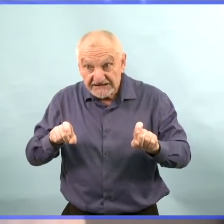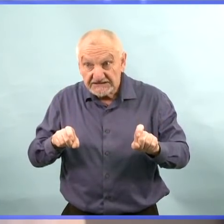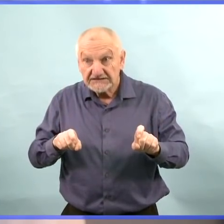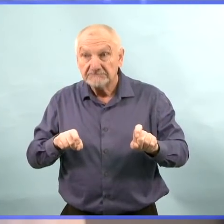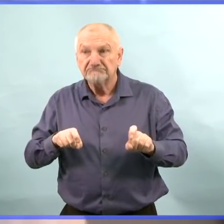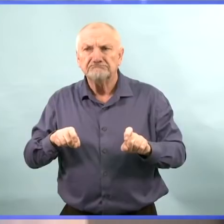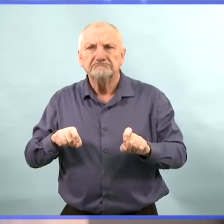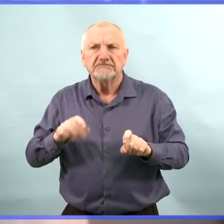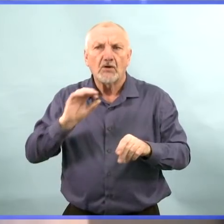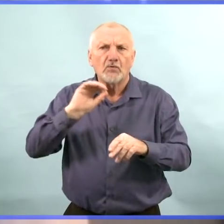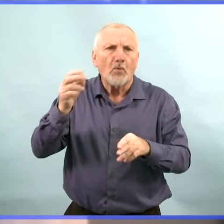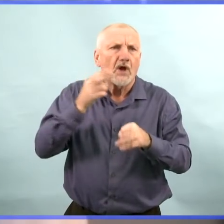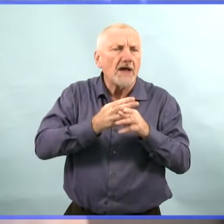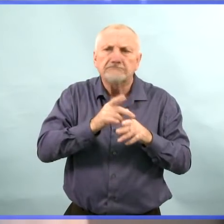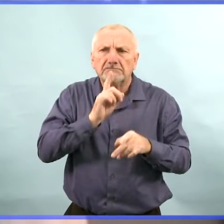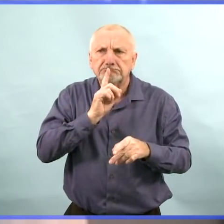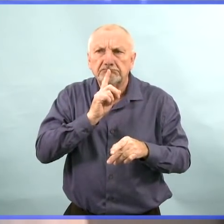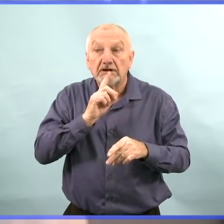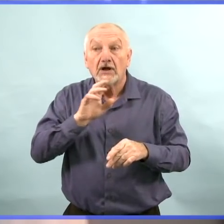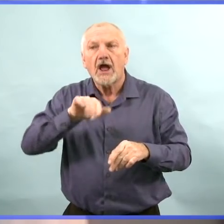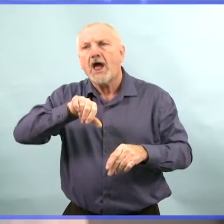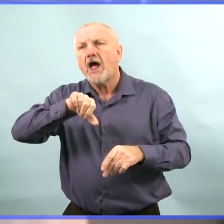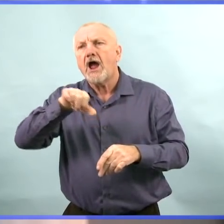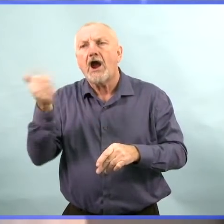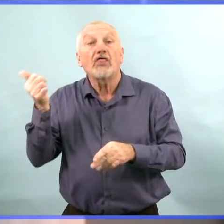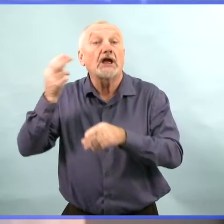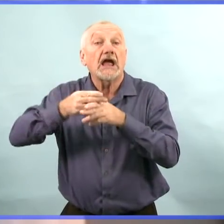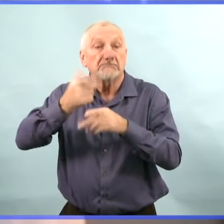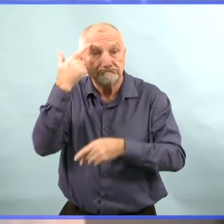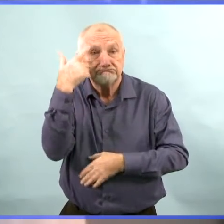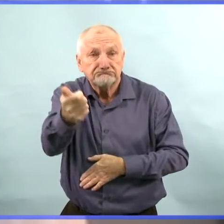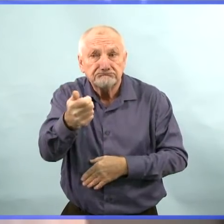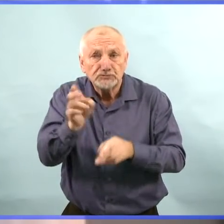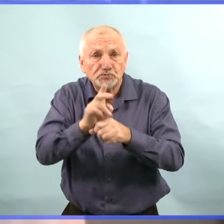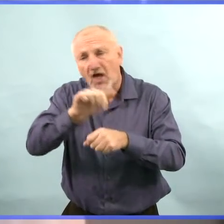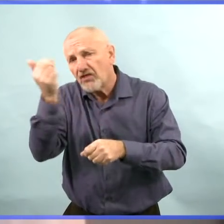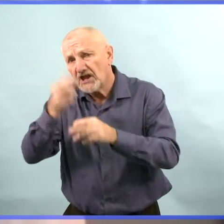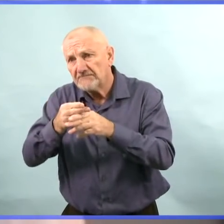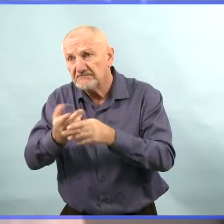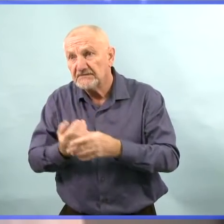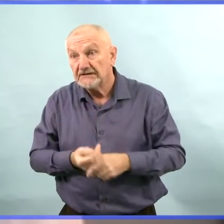all other sexually transmitted disease testing is available at all physician clinics community